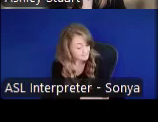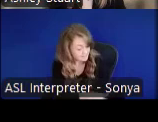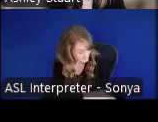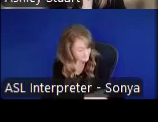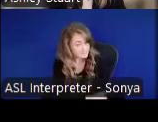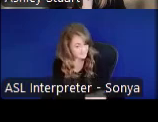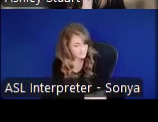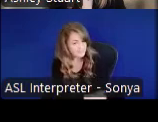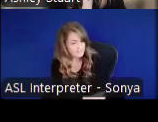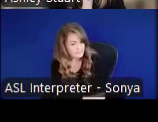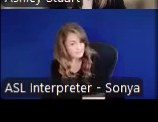Yes,